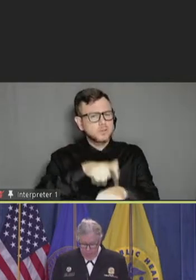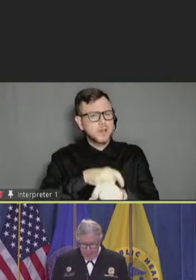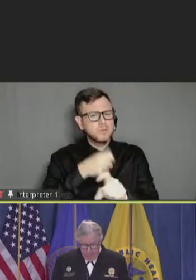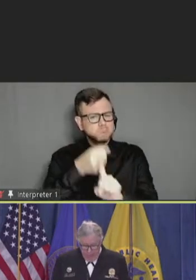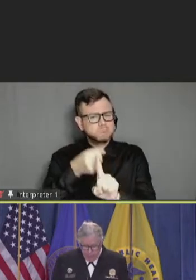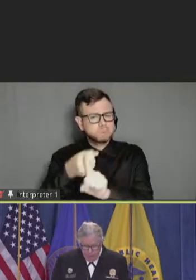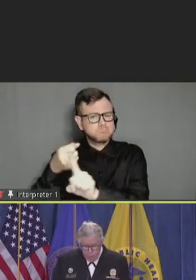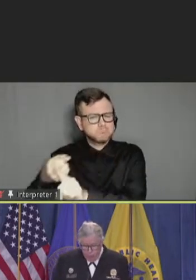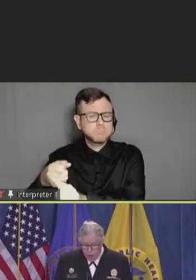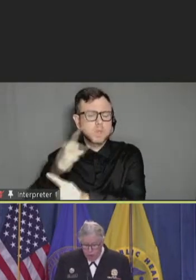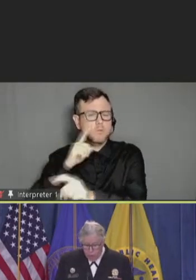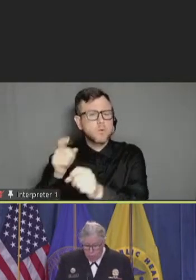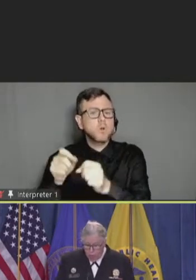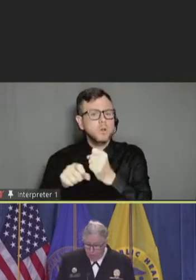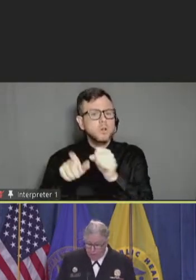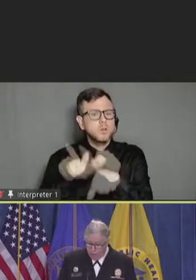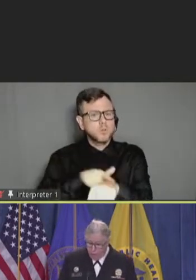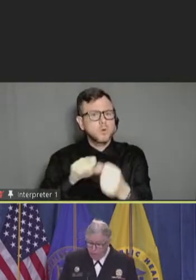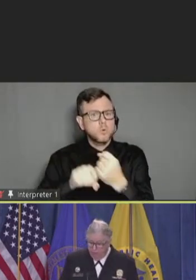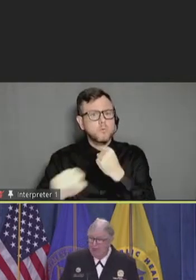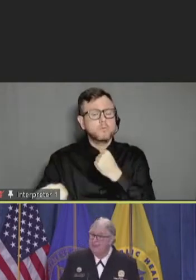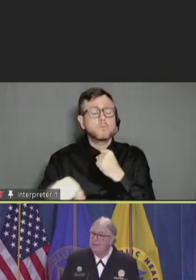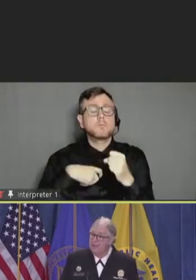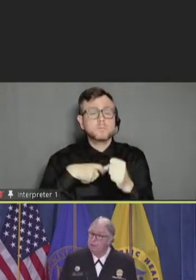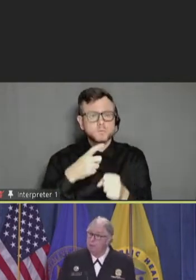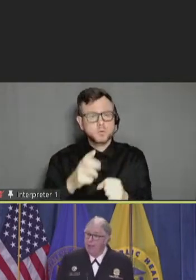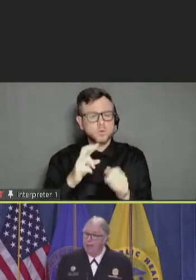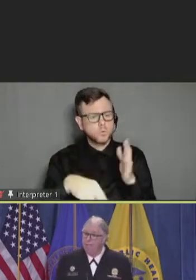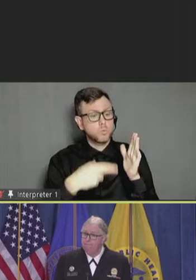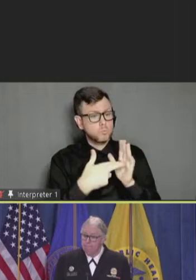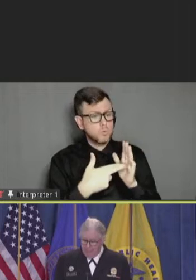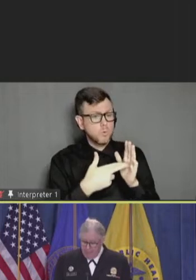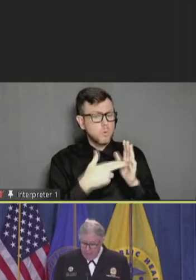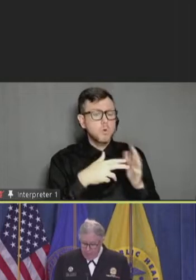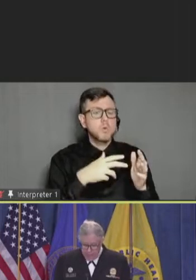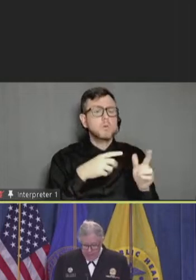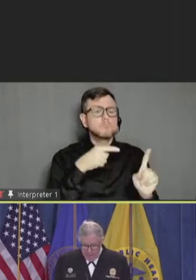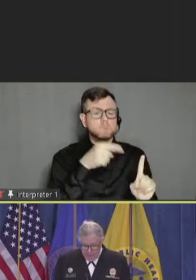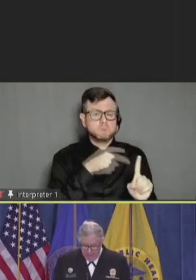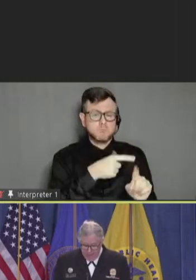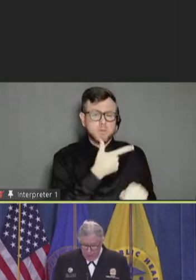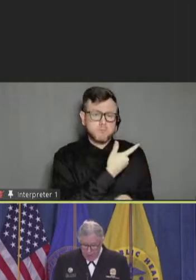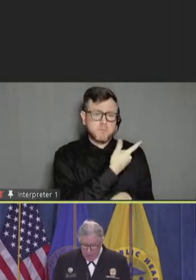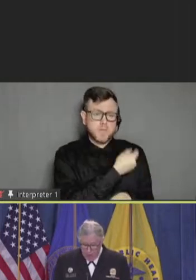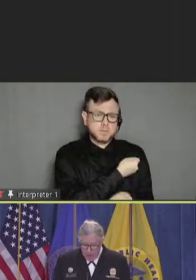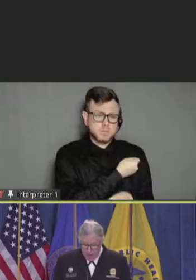As we learn more about the role that vaccines play in protecting against Long COVID, it